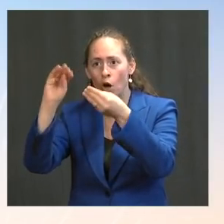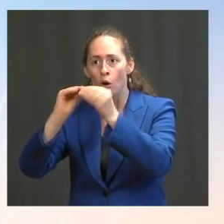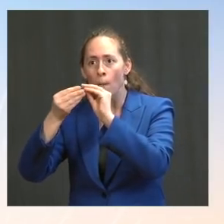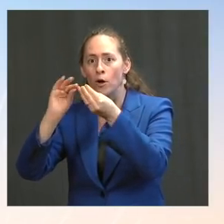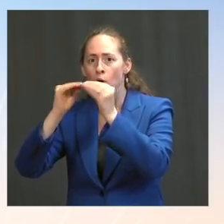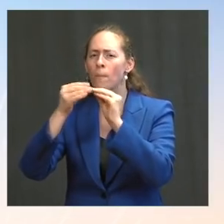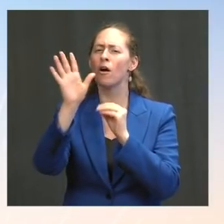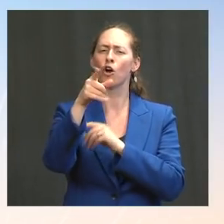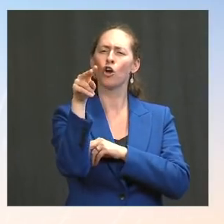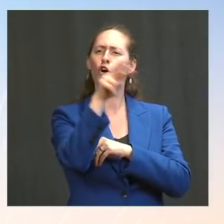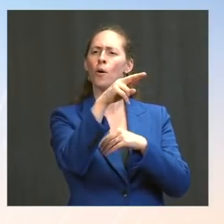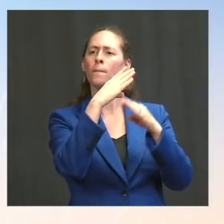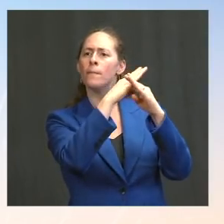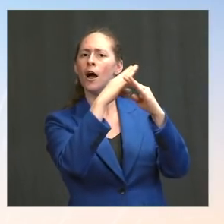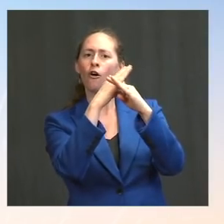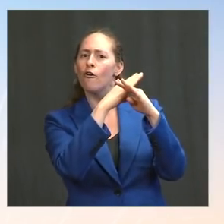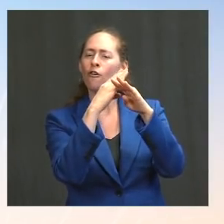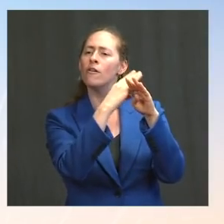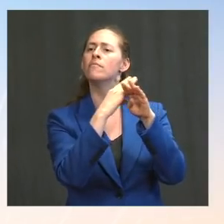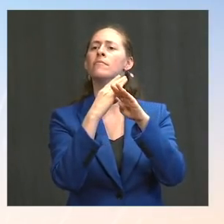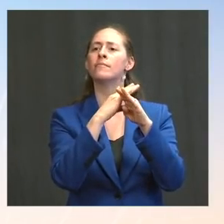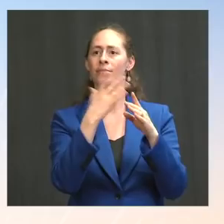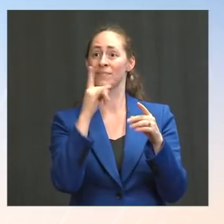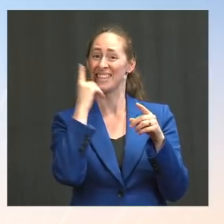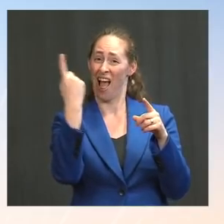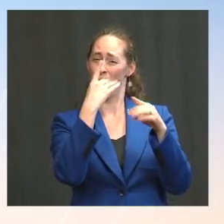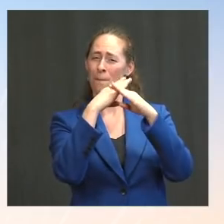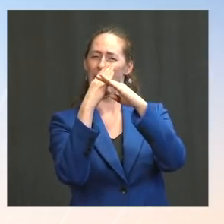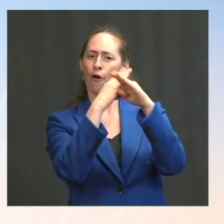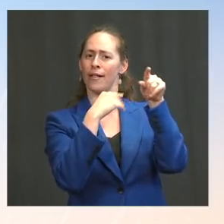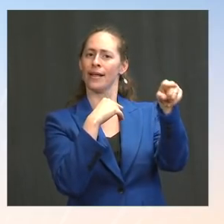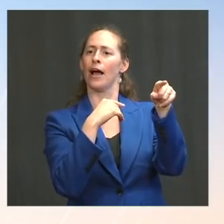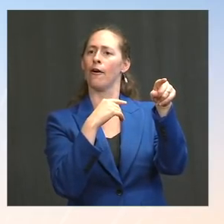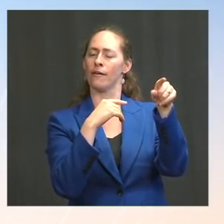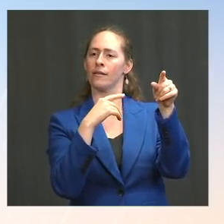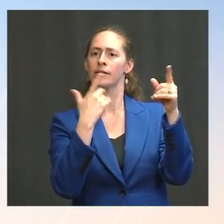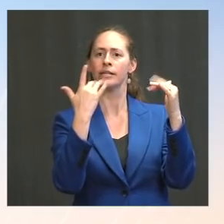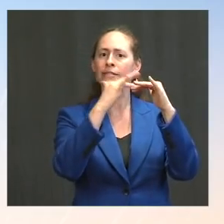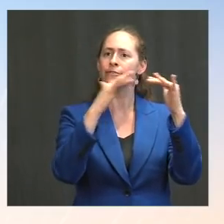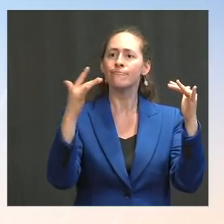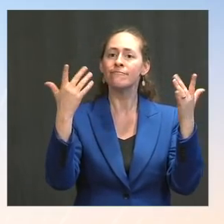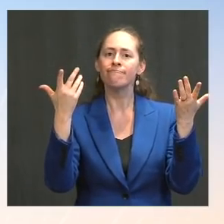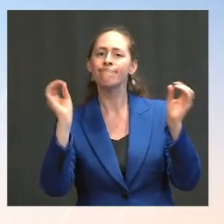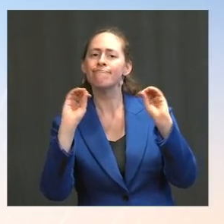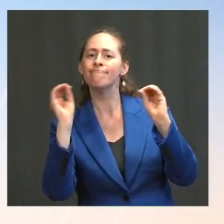that have driven those divergences in employment outcomes need to be at the center